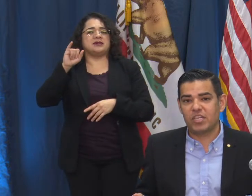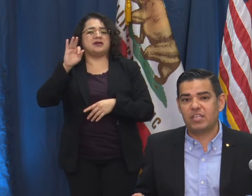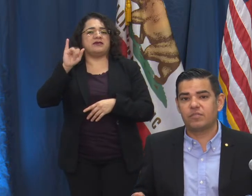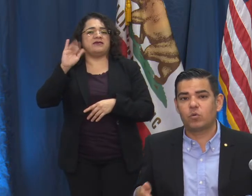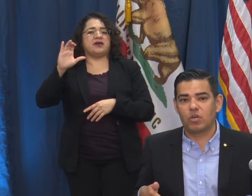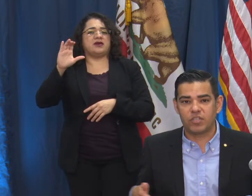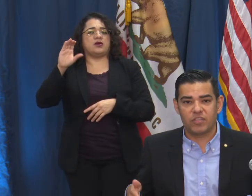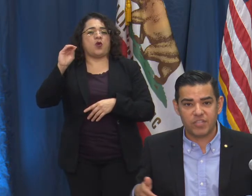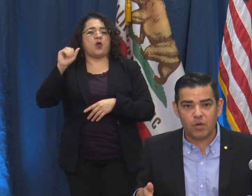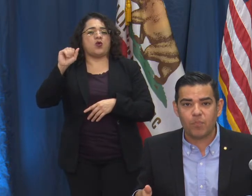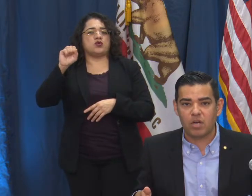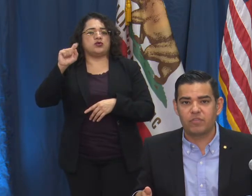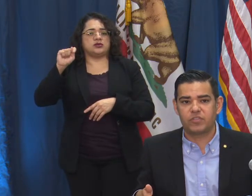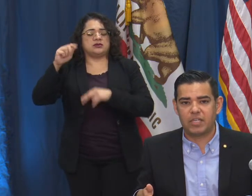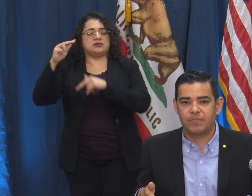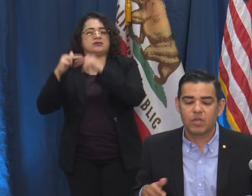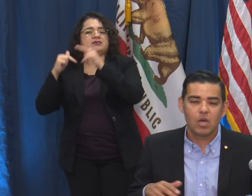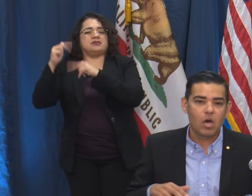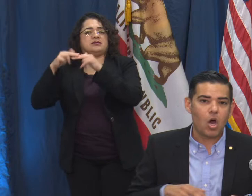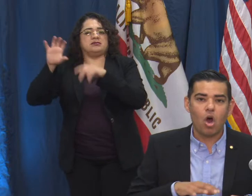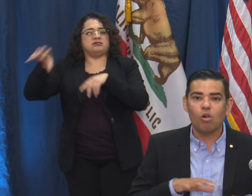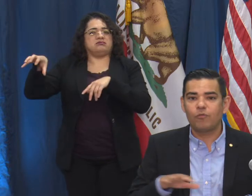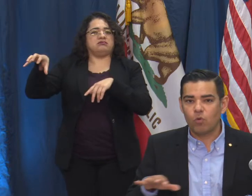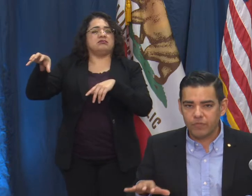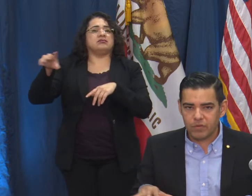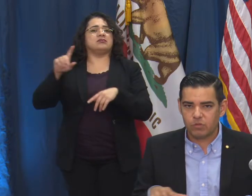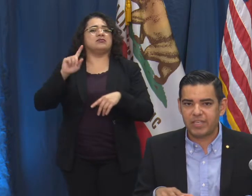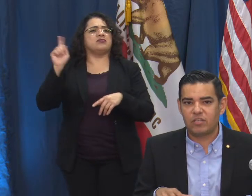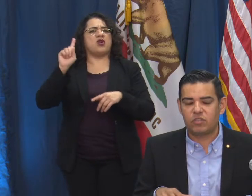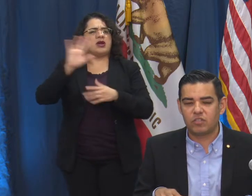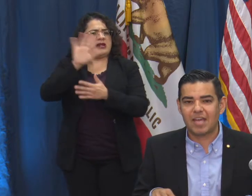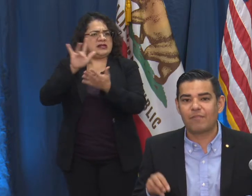is of course in the center part of the City. All 4 of those locations have